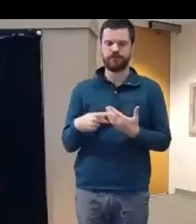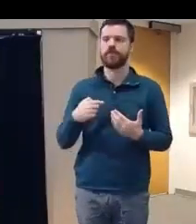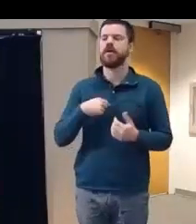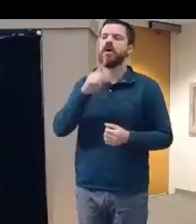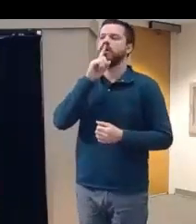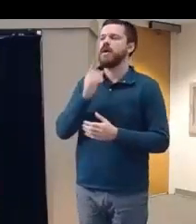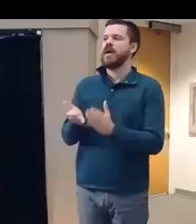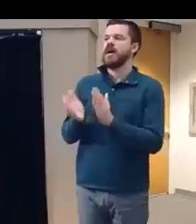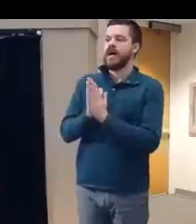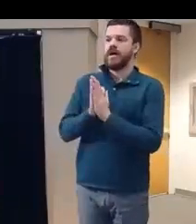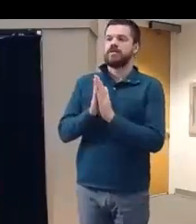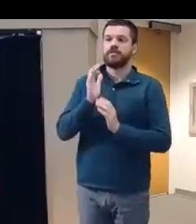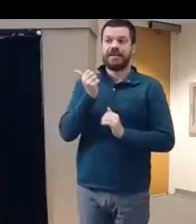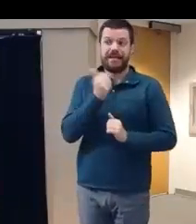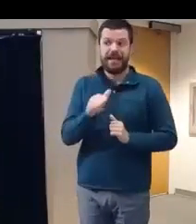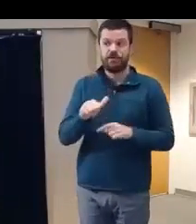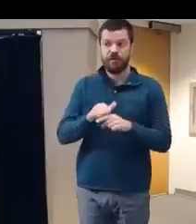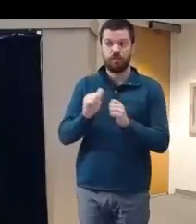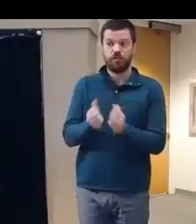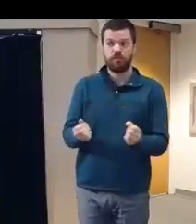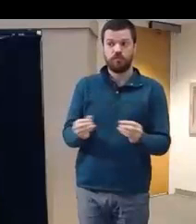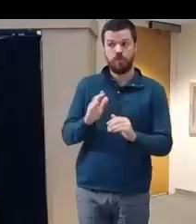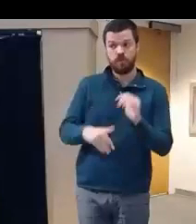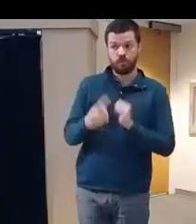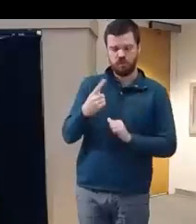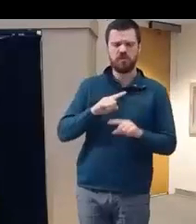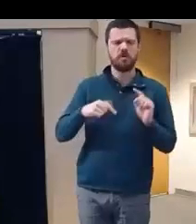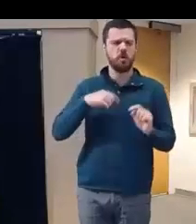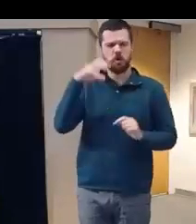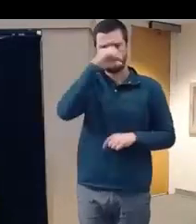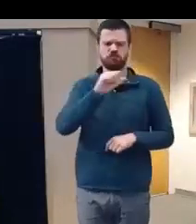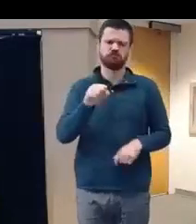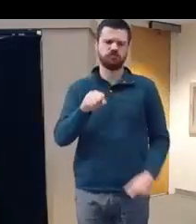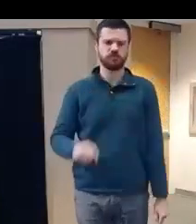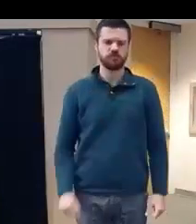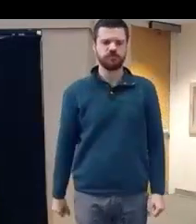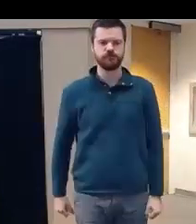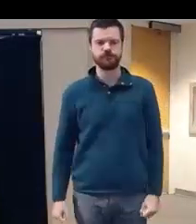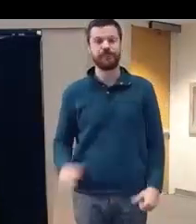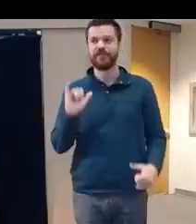her who trained in multiples but probably more than one which is a very impressive look at how